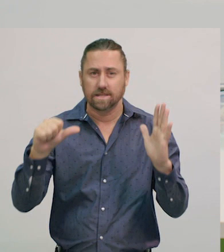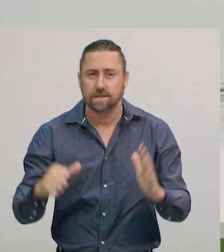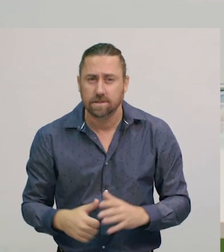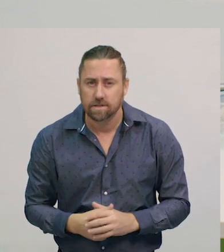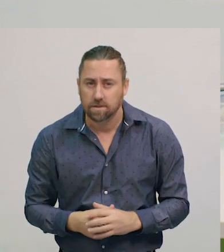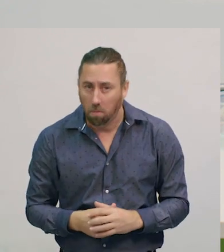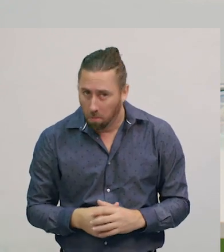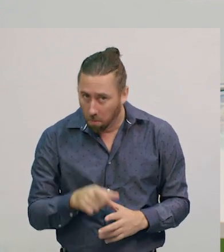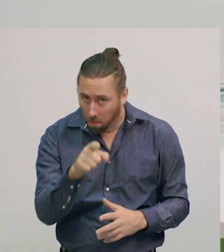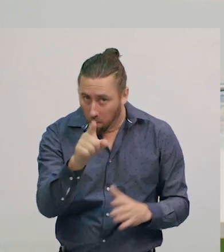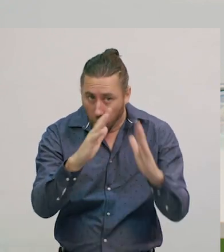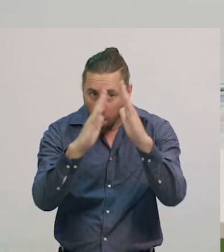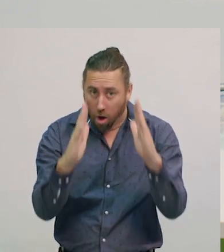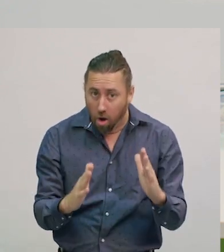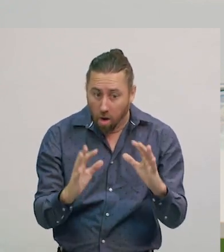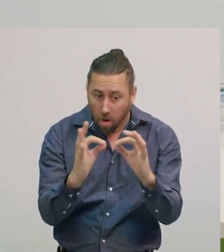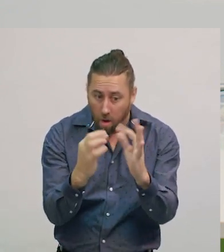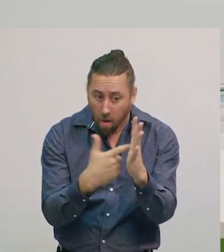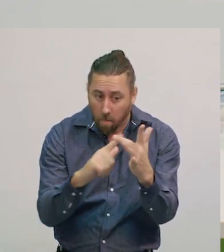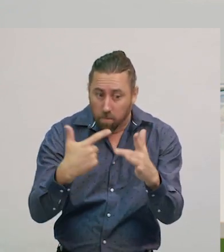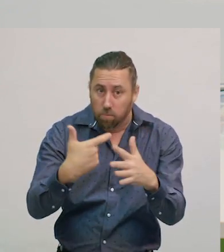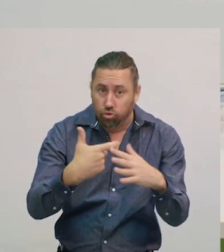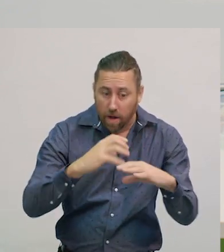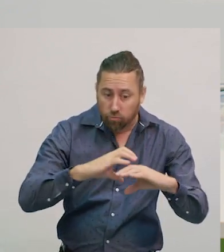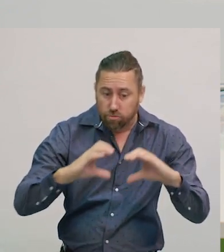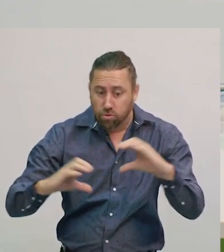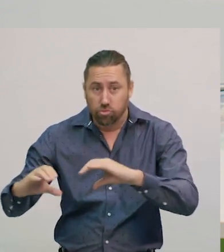Does your house have any bricks?